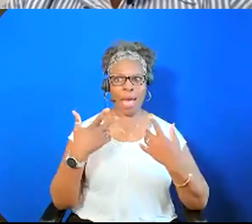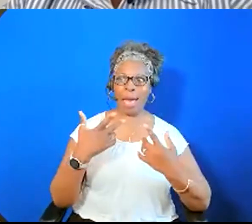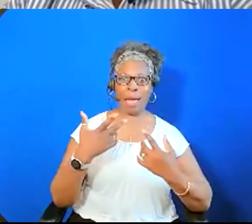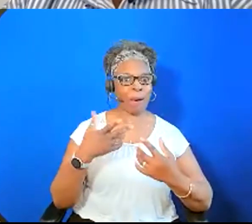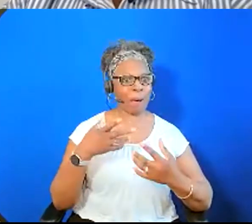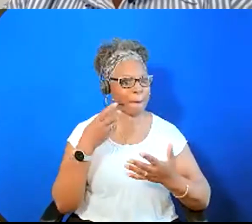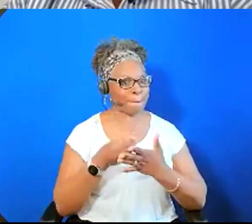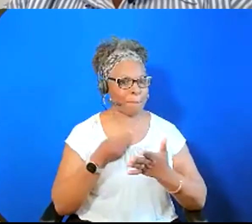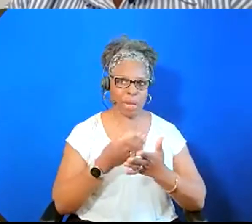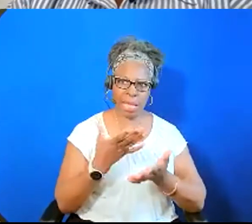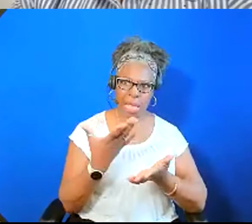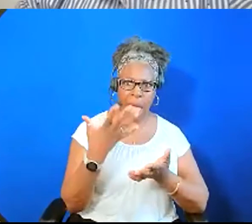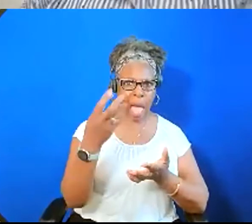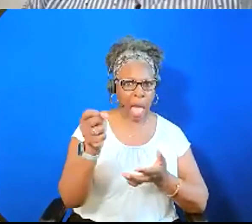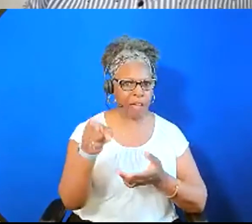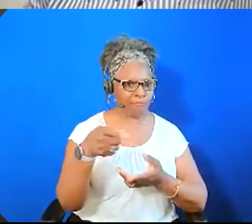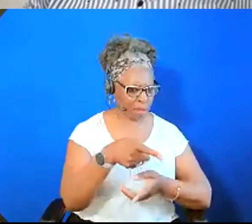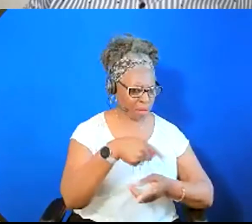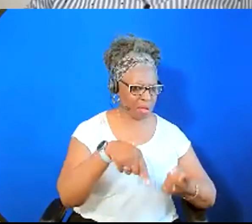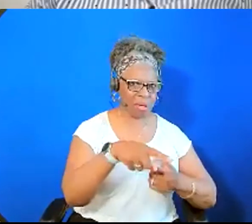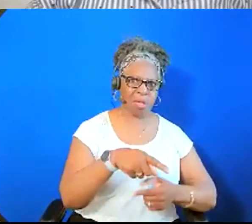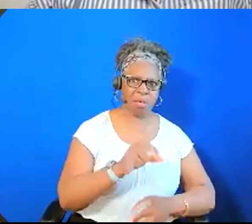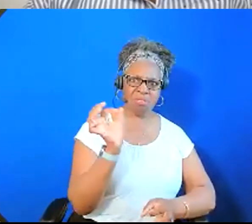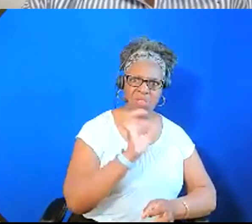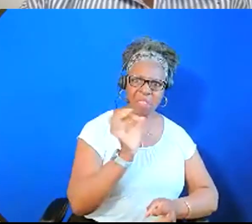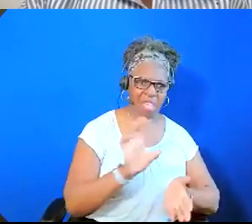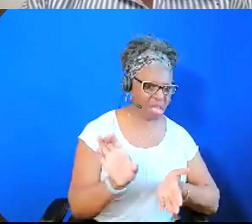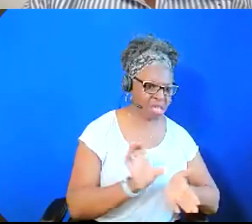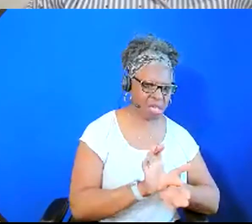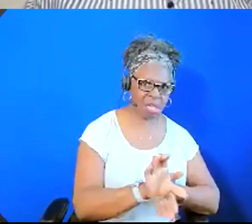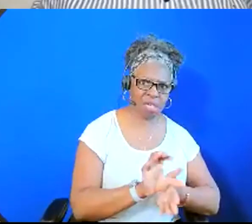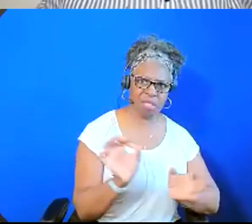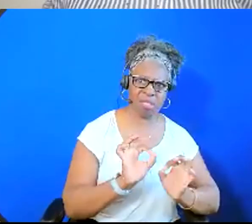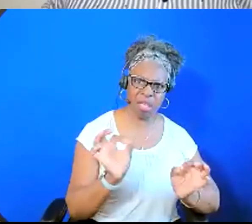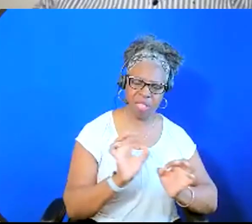And I've worked for about a year or two years there to kind of bring more